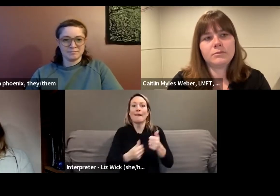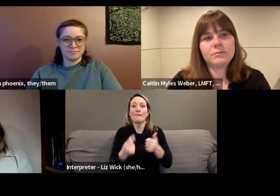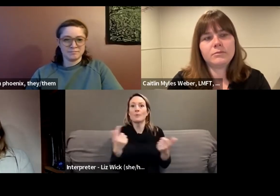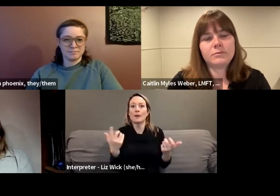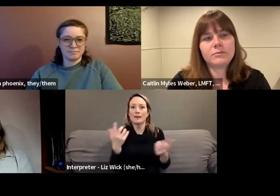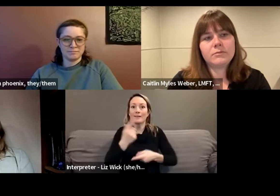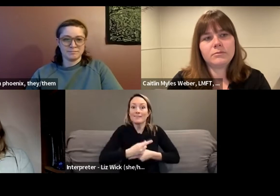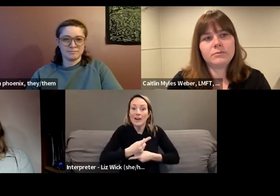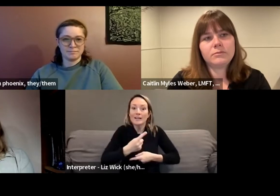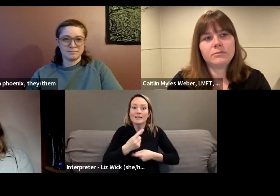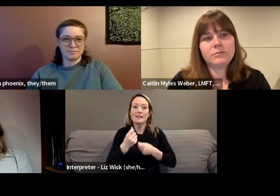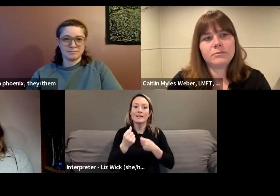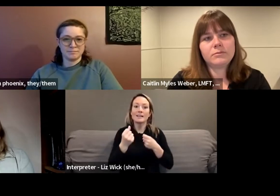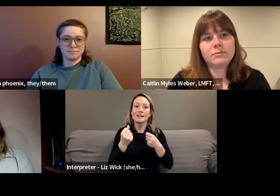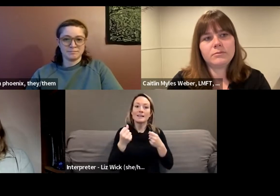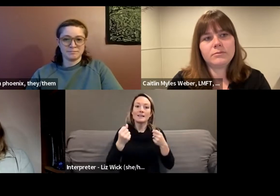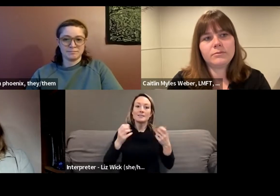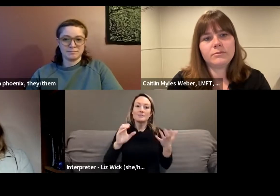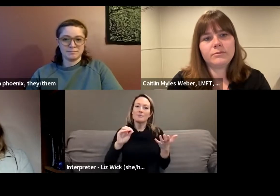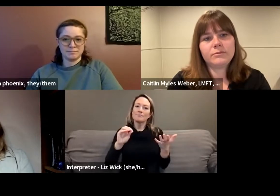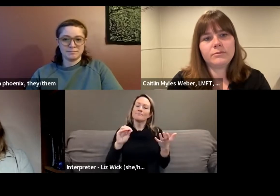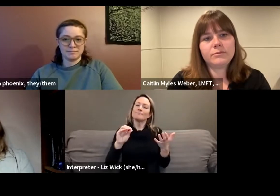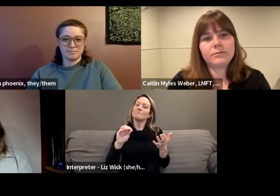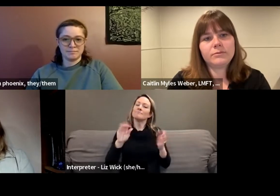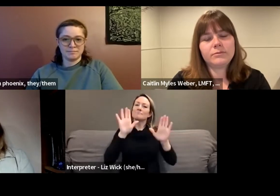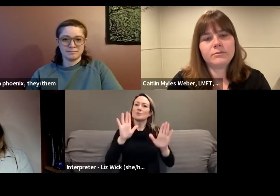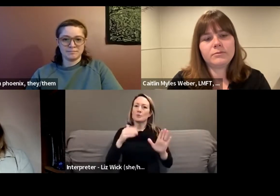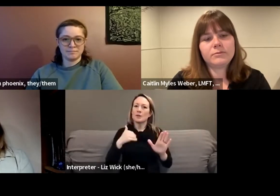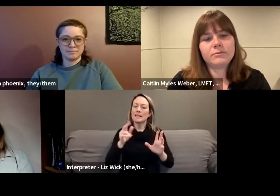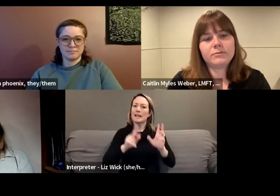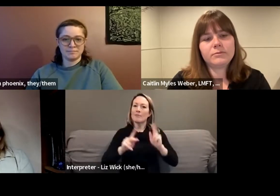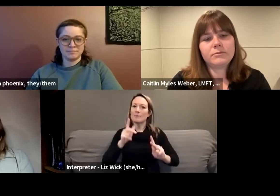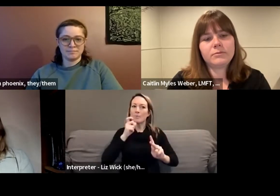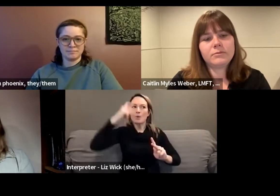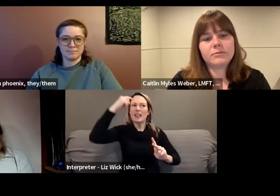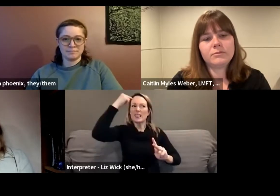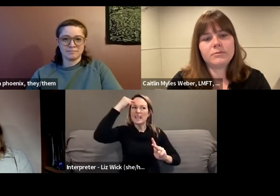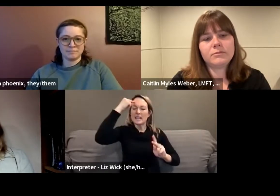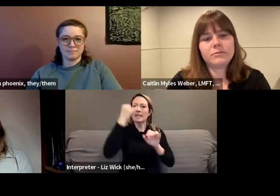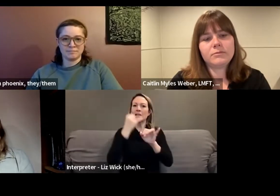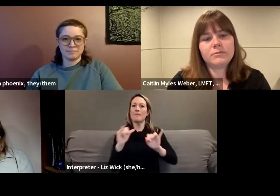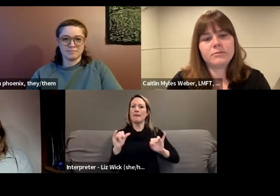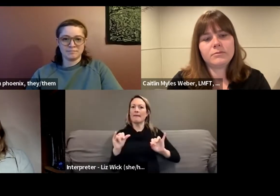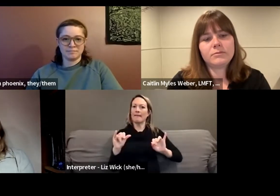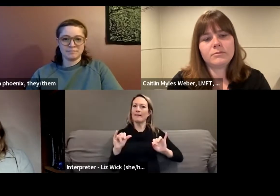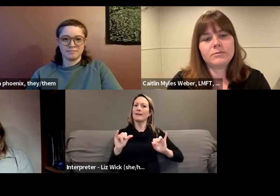And so it's great to have those people willing to think independently, listen,